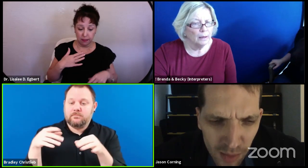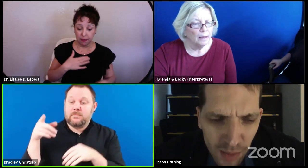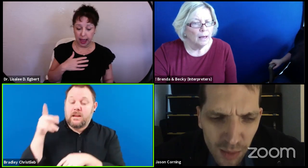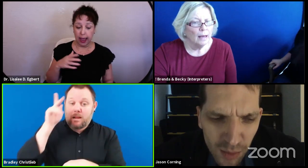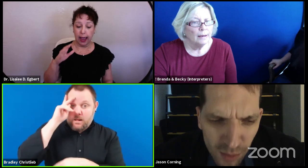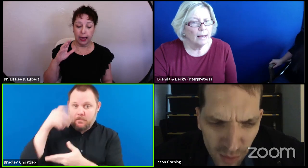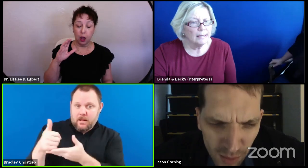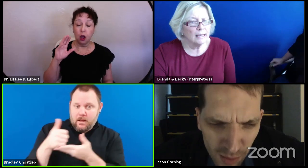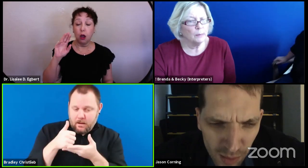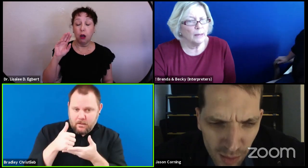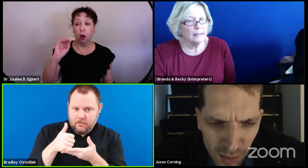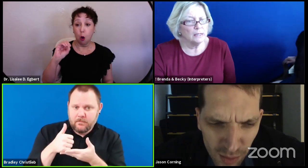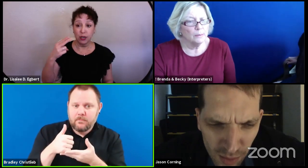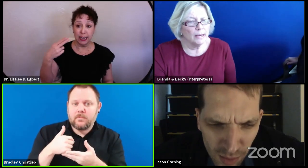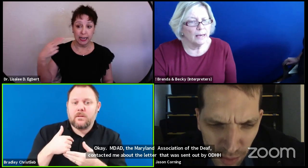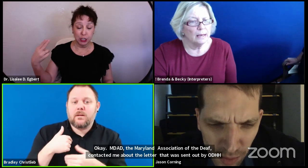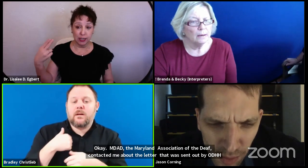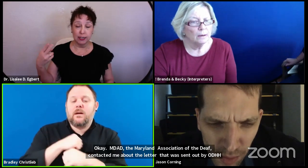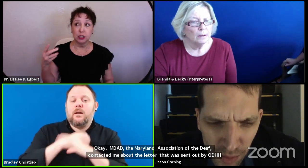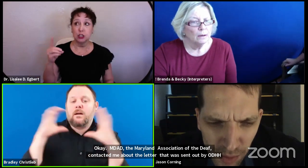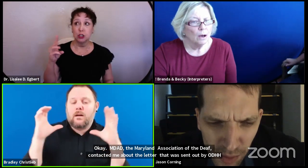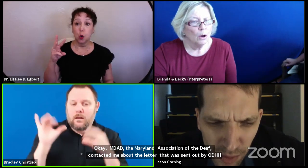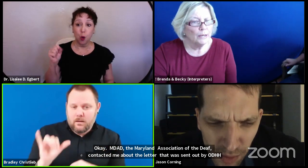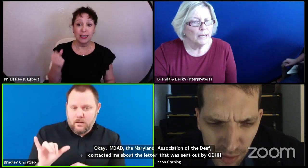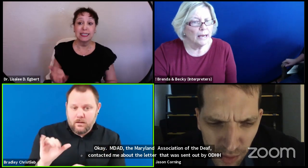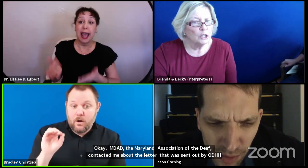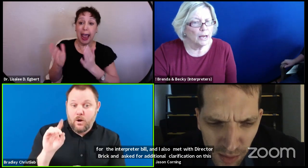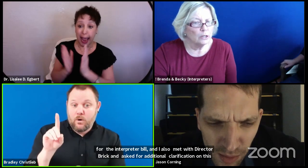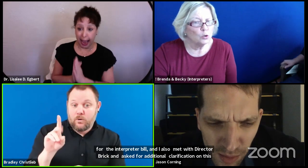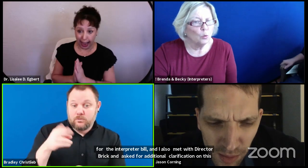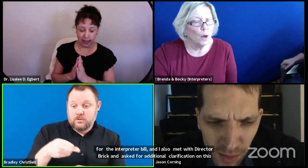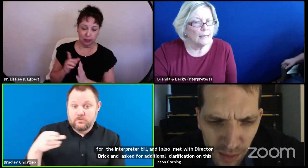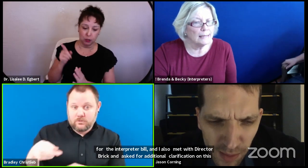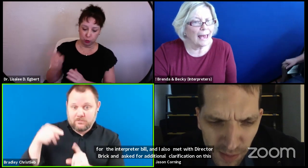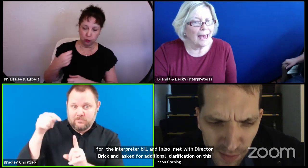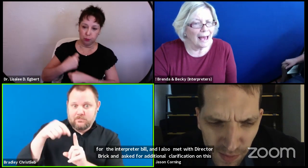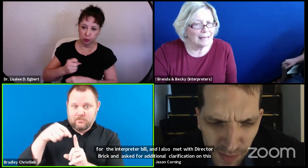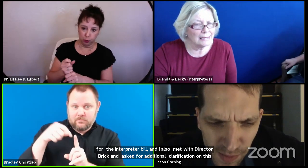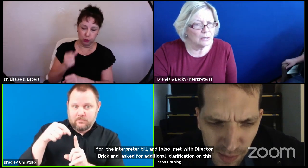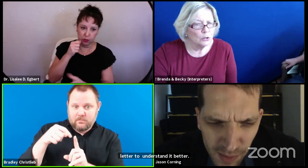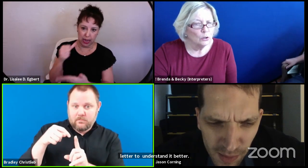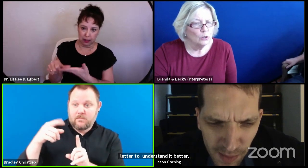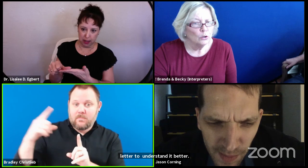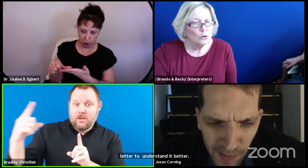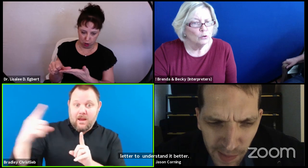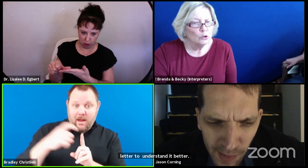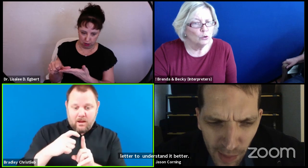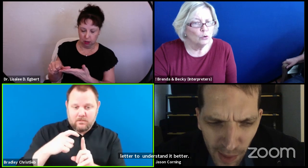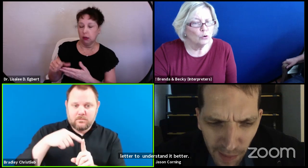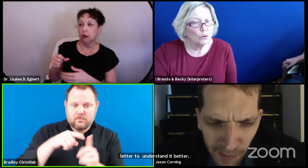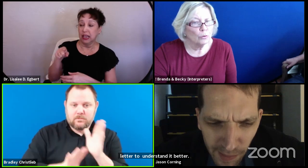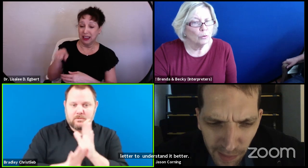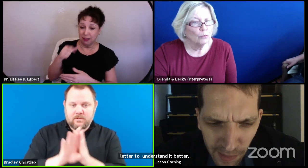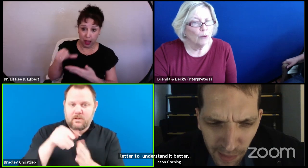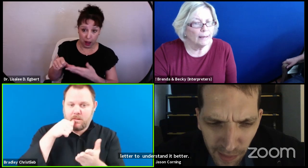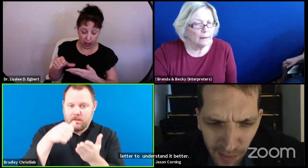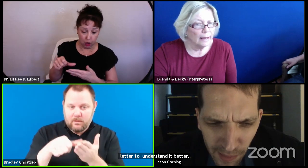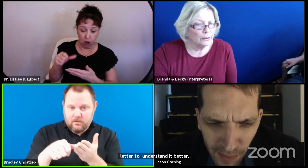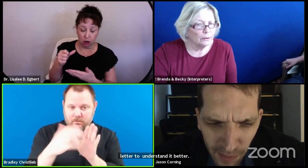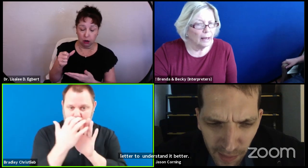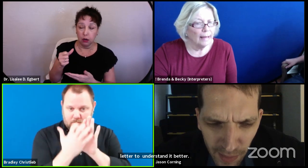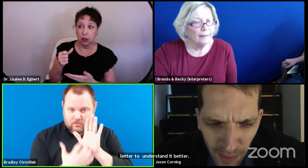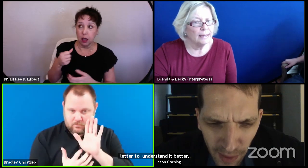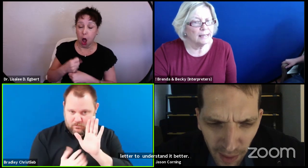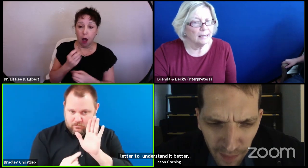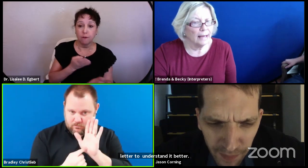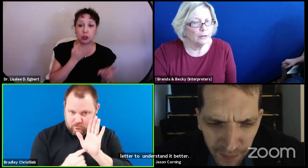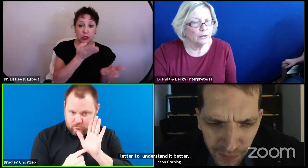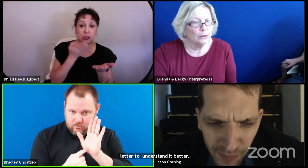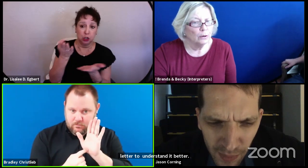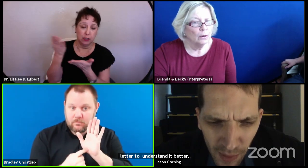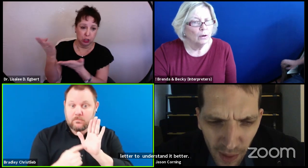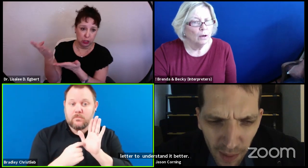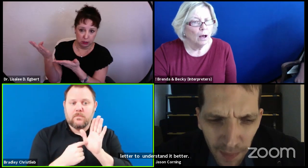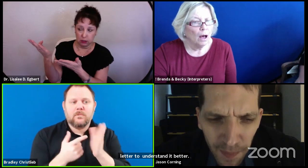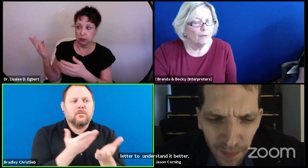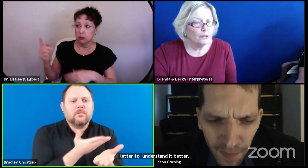Now, as he explained it to me, ODHH was asked to write a letter, and this letter offers